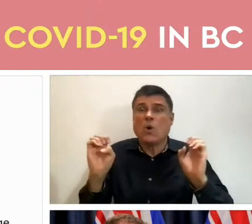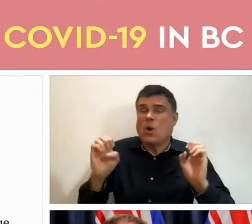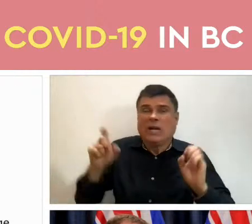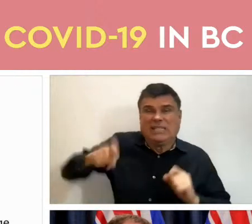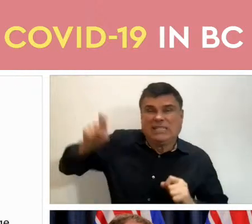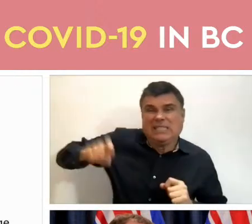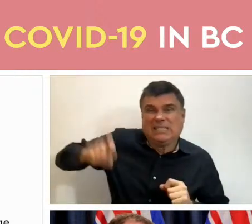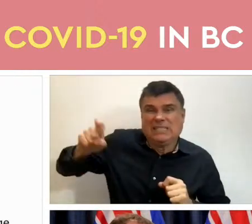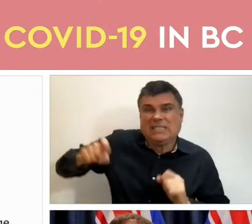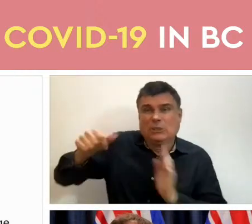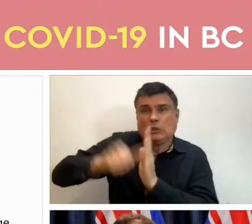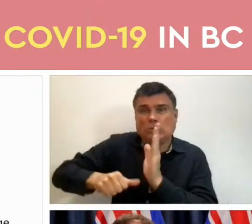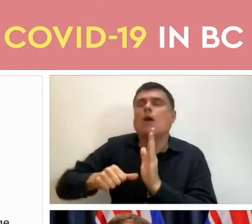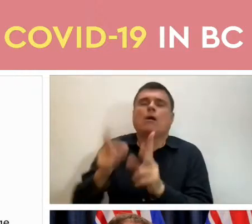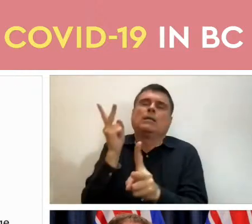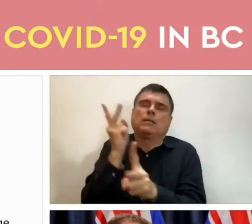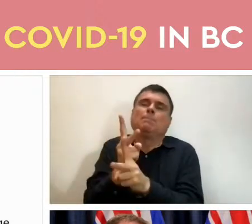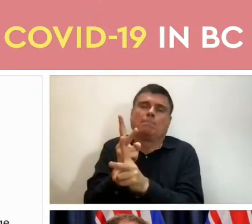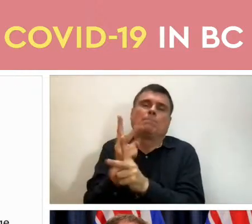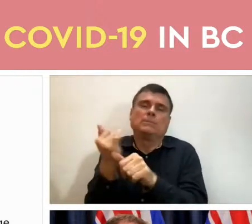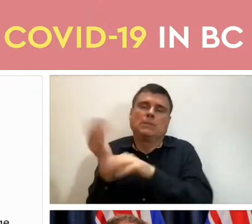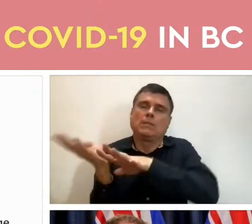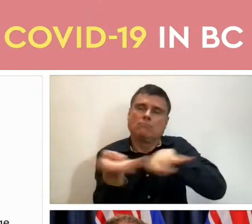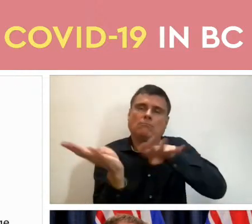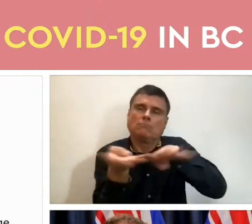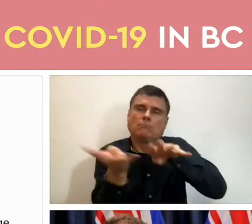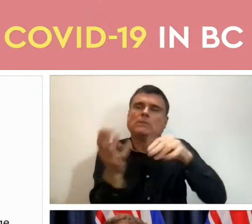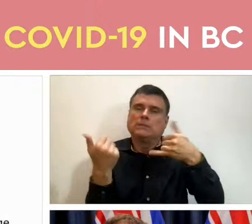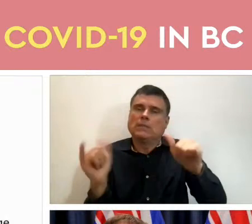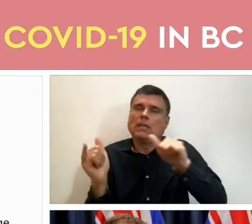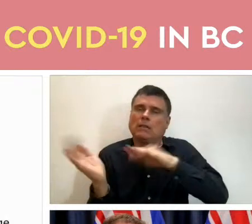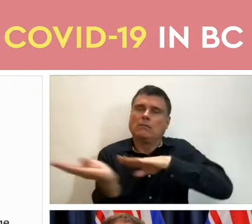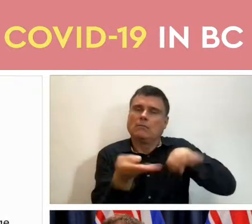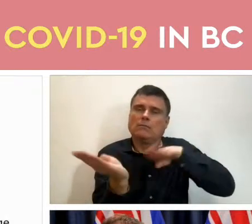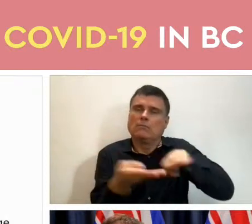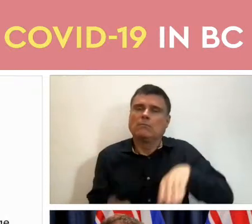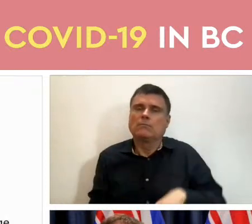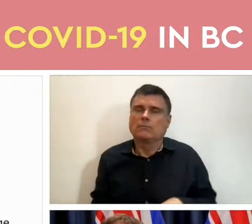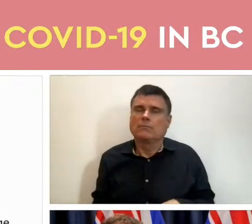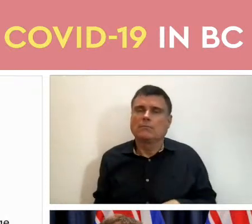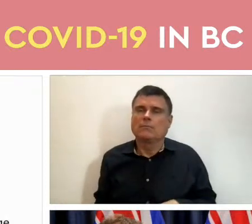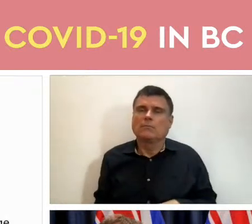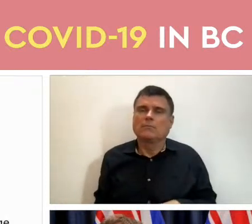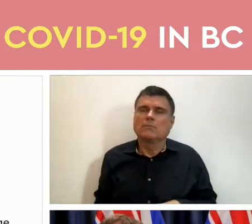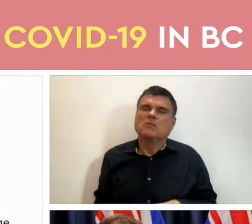means that approximately in the range of 3,000 to 3,500 less